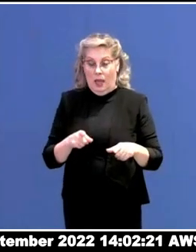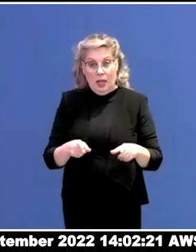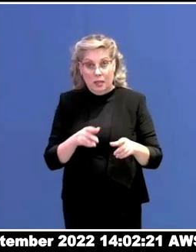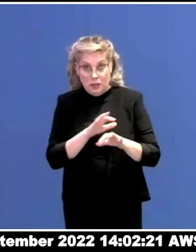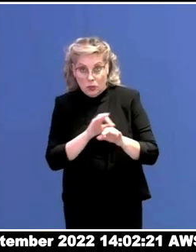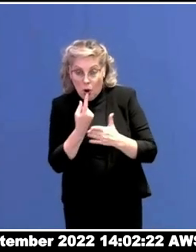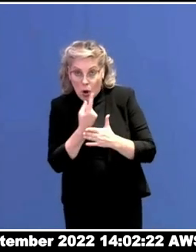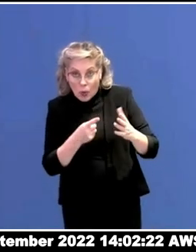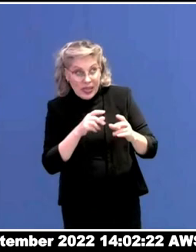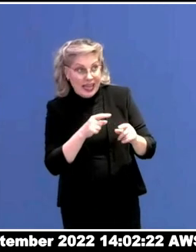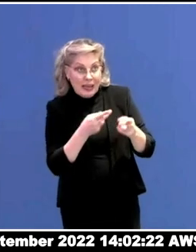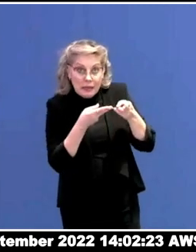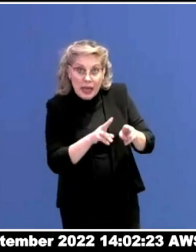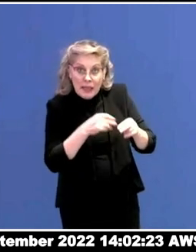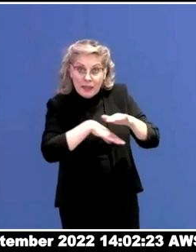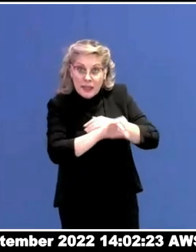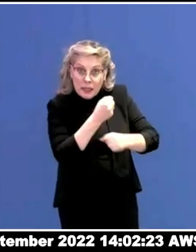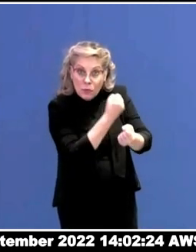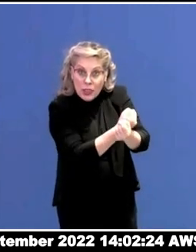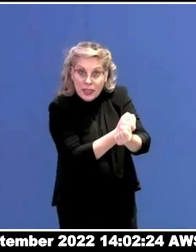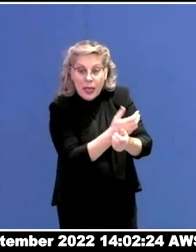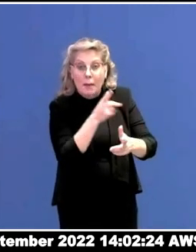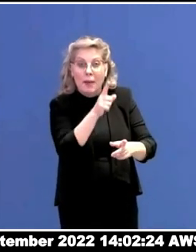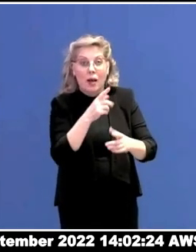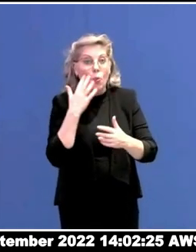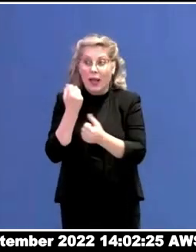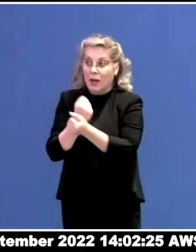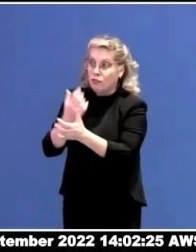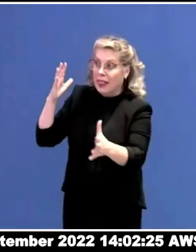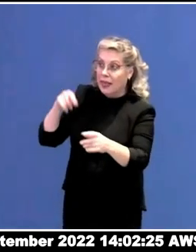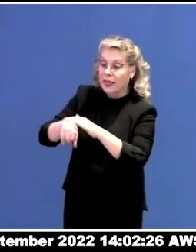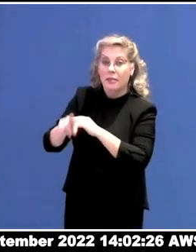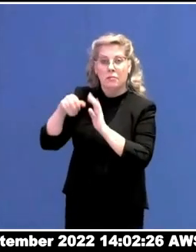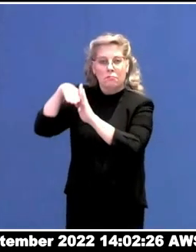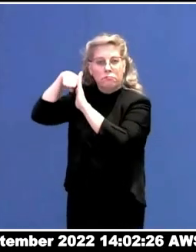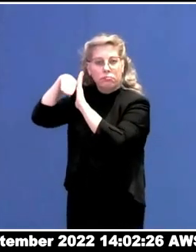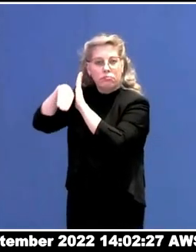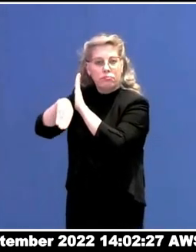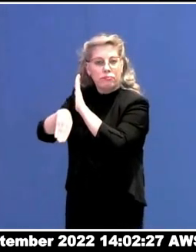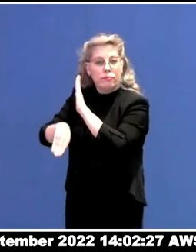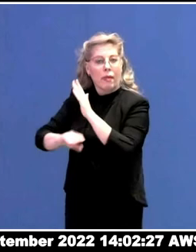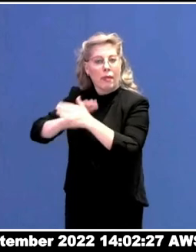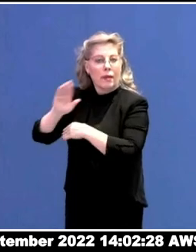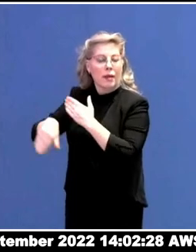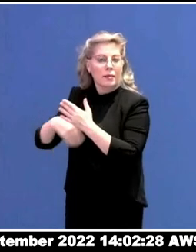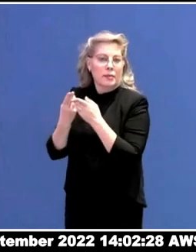release, deaths in the community. As I indicated, Chair, I would like to give Commissioners the opportunity at